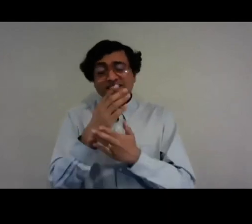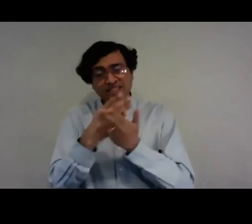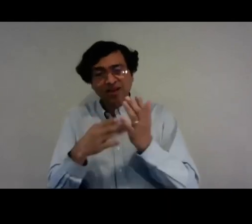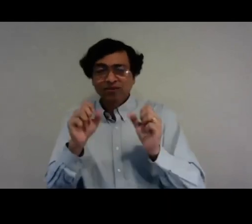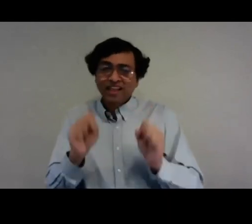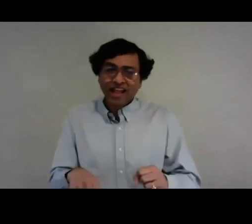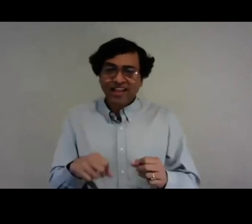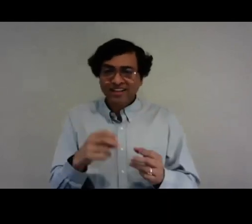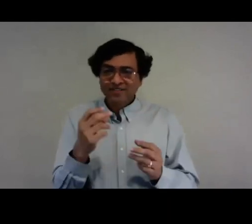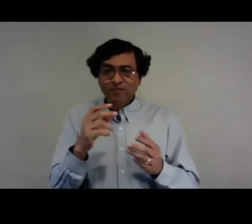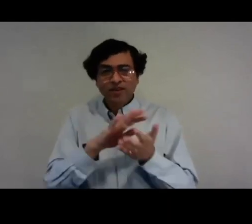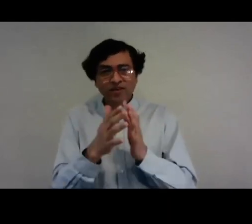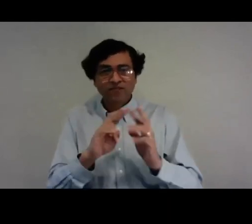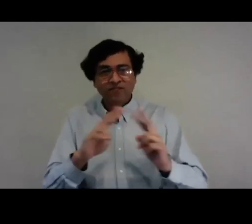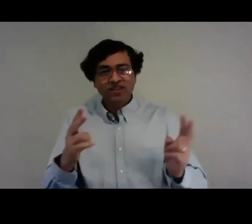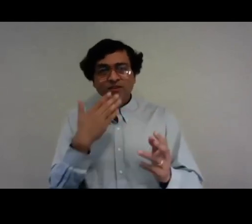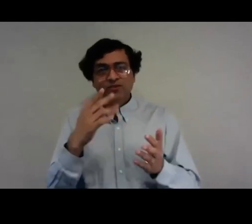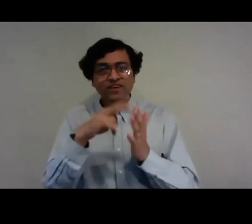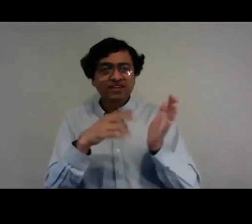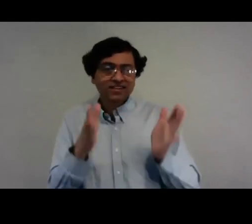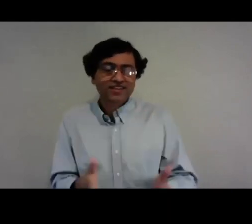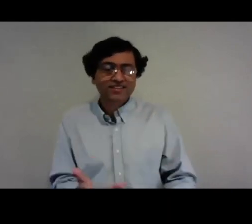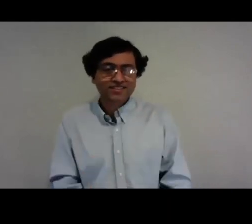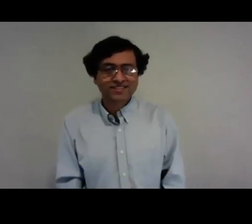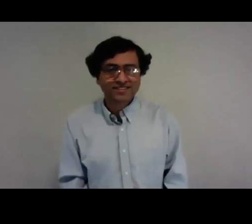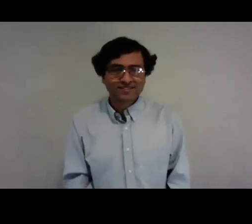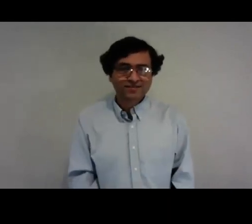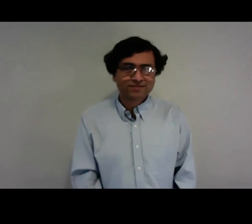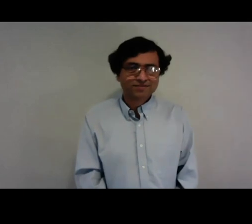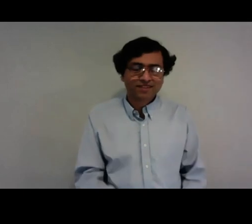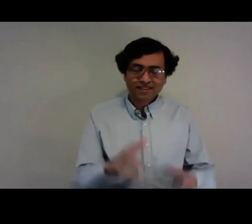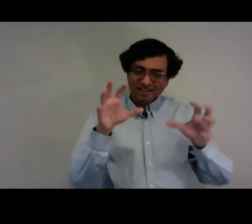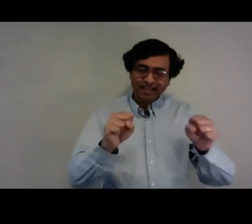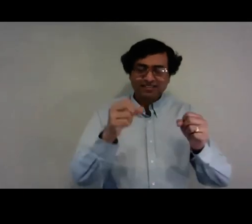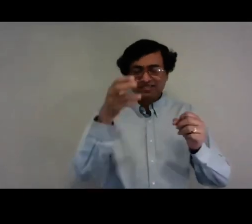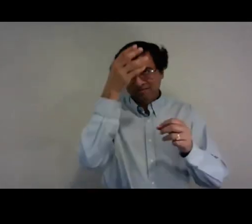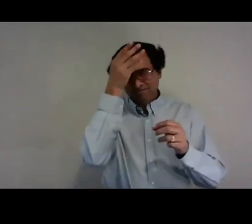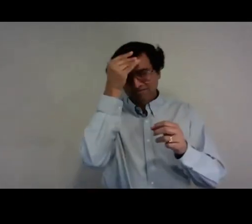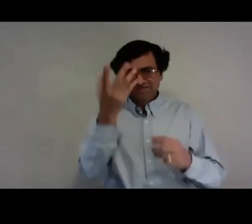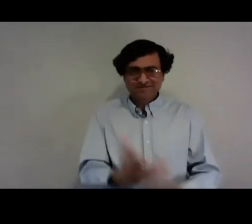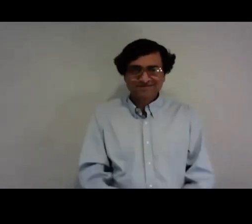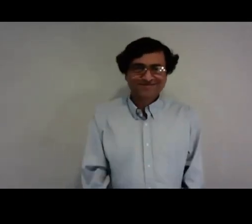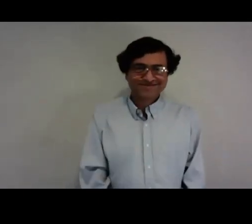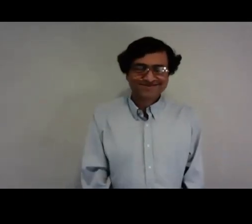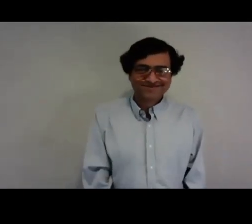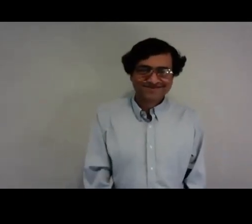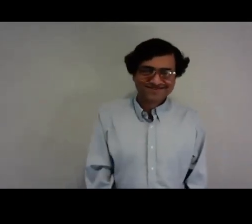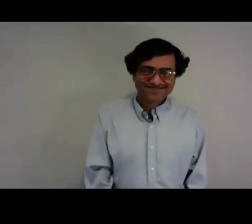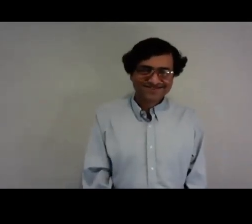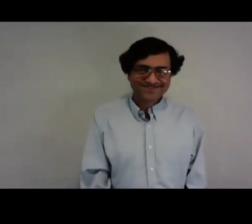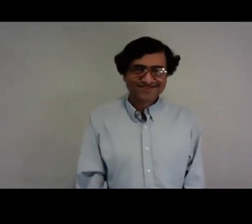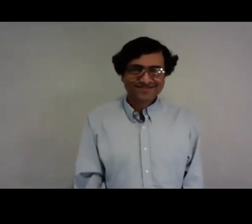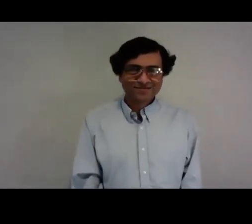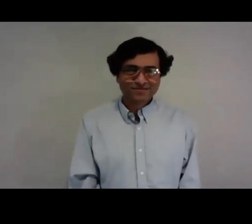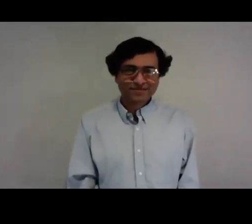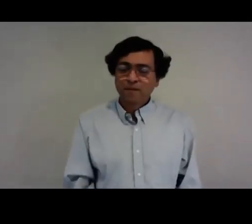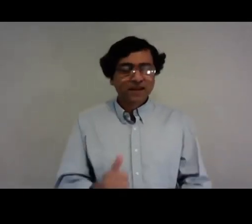not at yet, but certainly there are some people when they are very fluent readers who could be doing photographic reading, Sure.